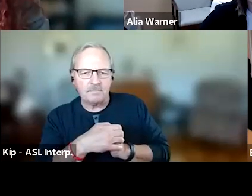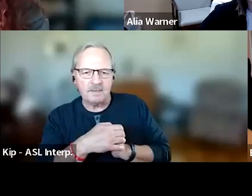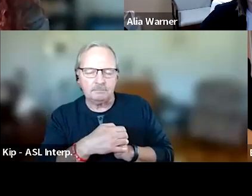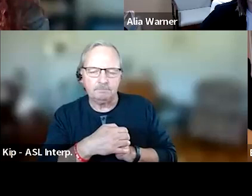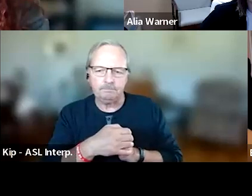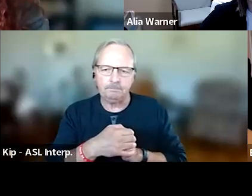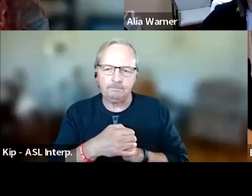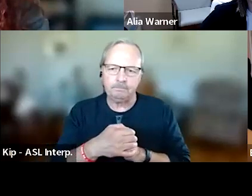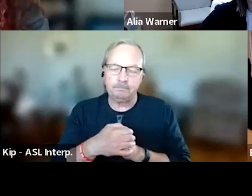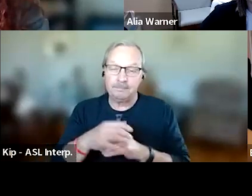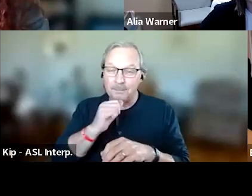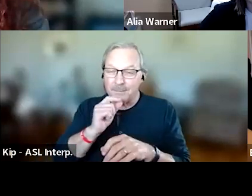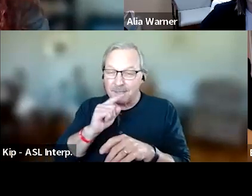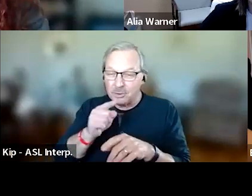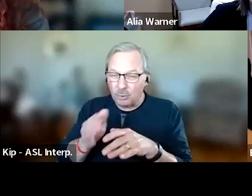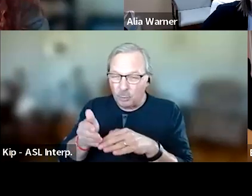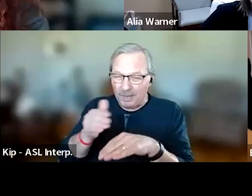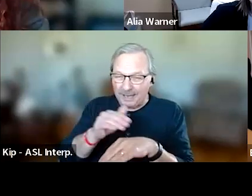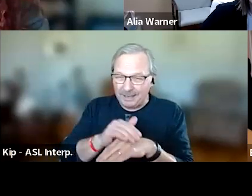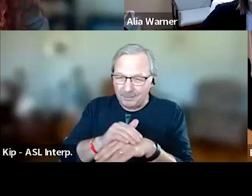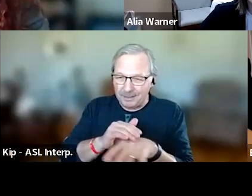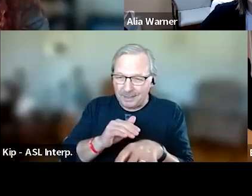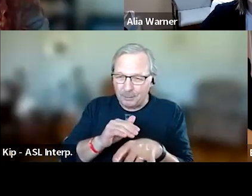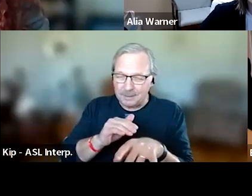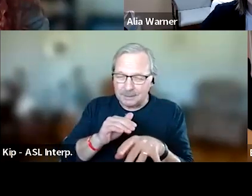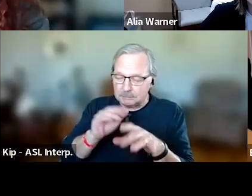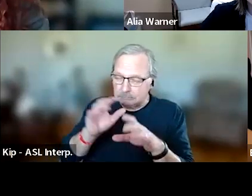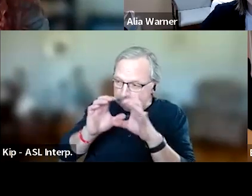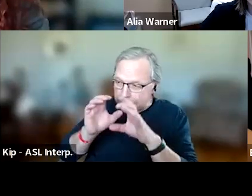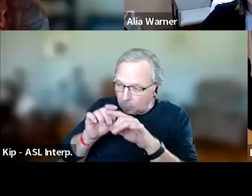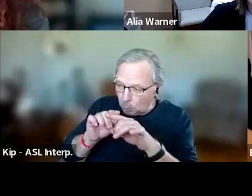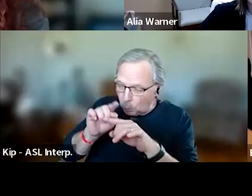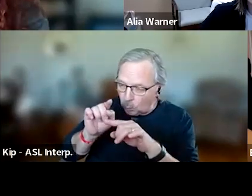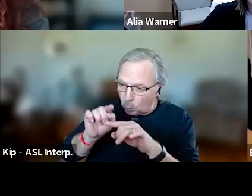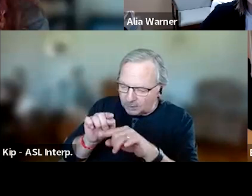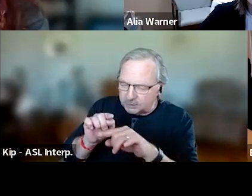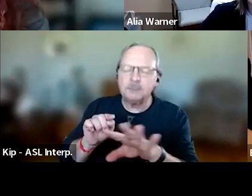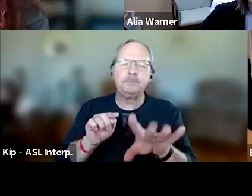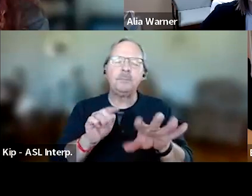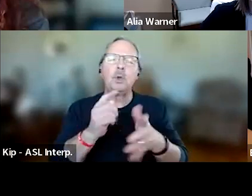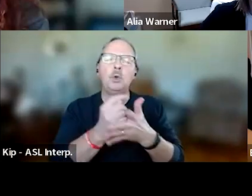I'm not sure if you covered it, again, I was skimming through the questions. Would you treat medically at any different